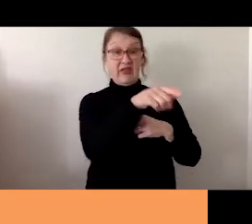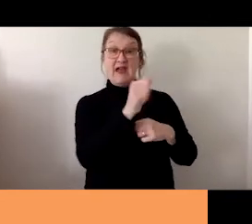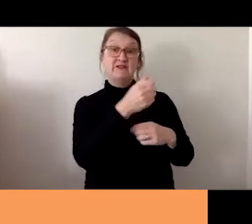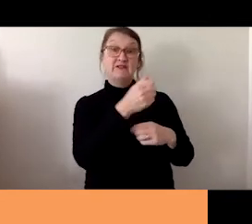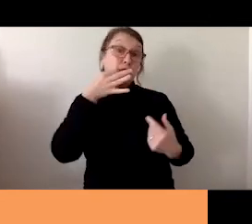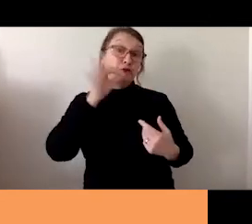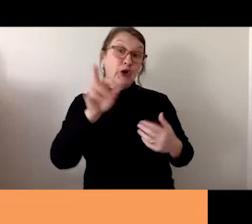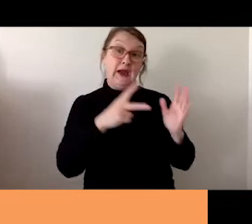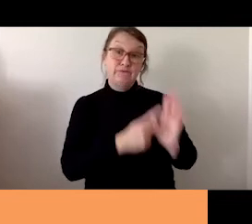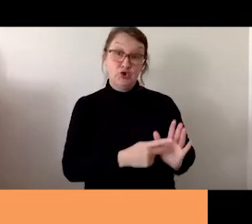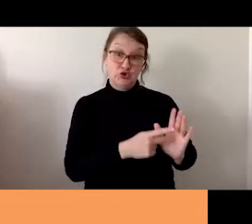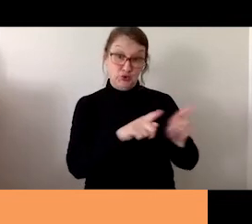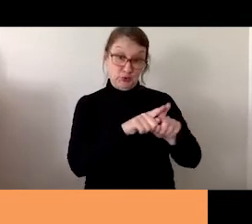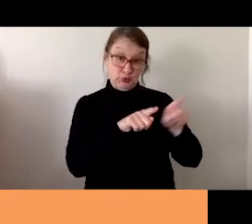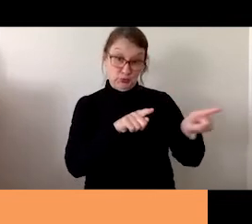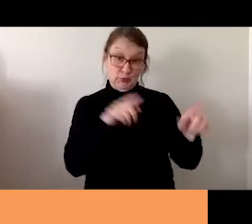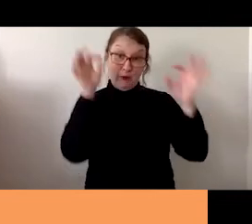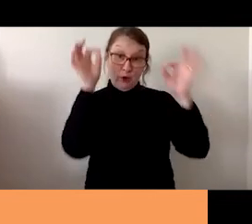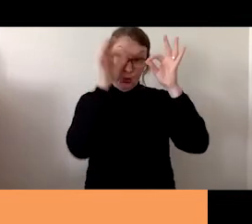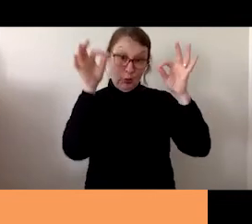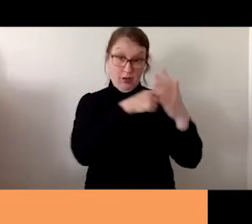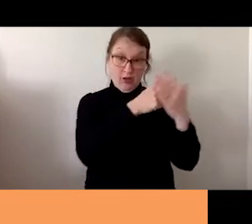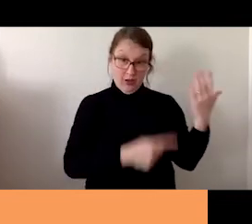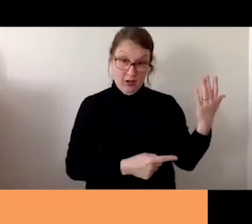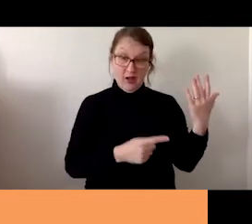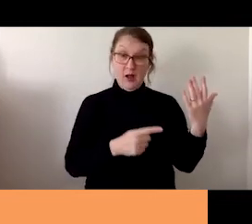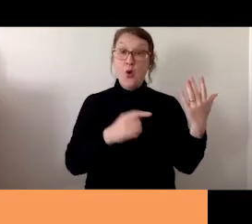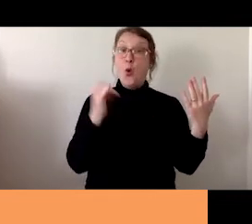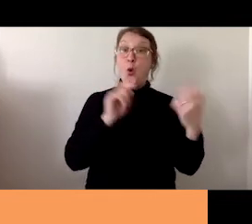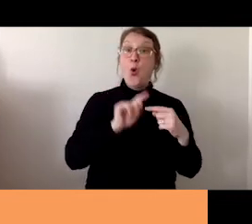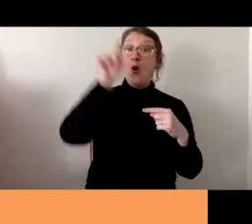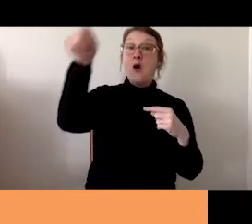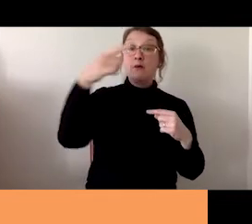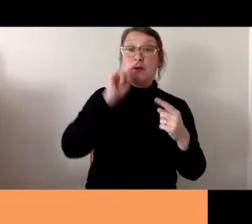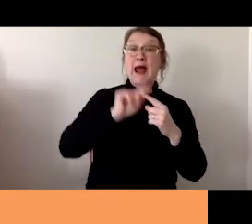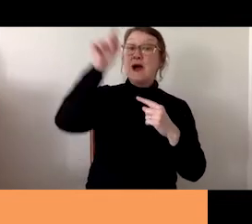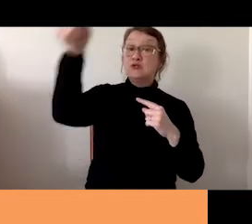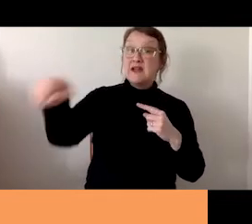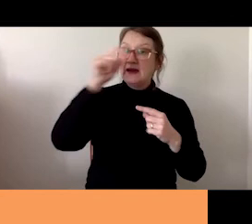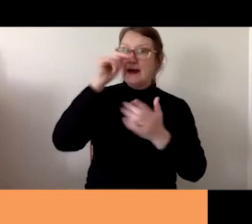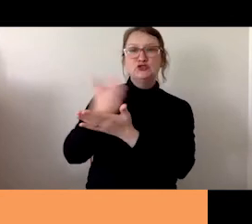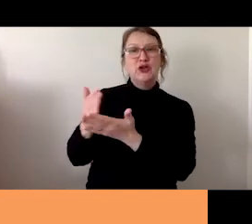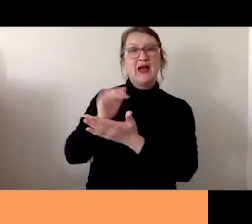More importantly, you can have people from outside your organisation share and collaborate on documents together. Those are